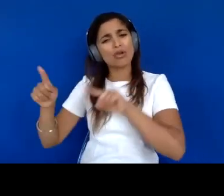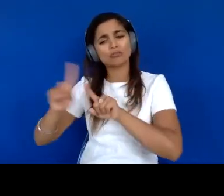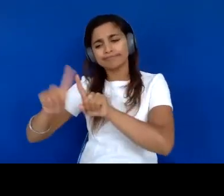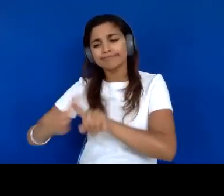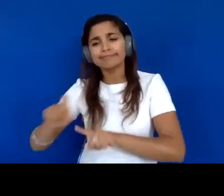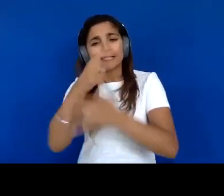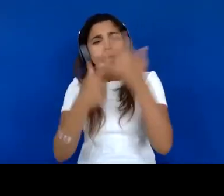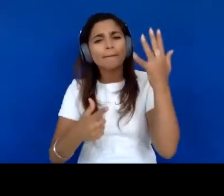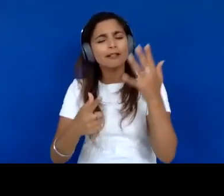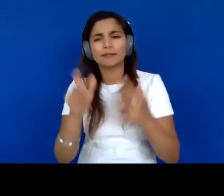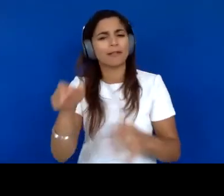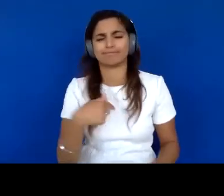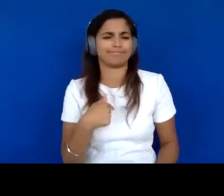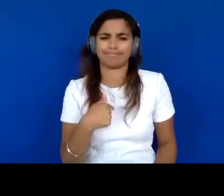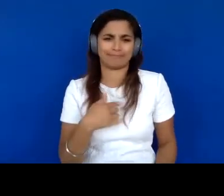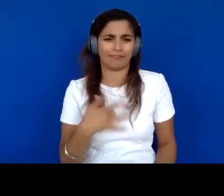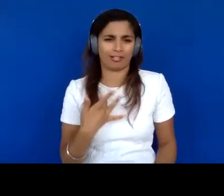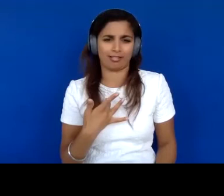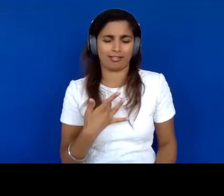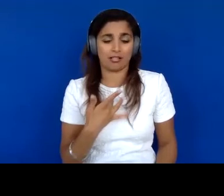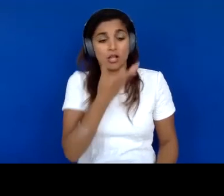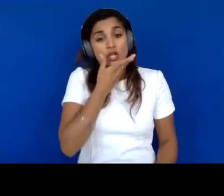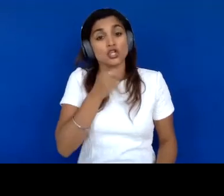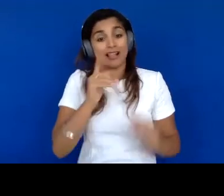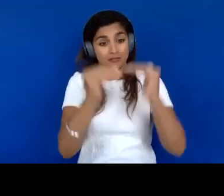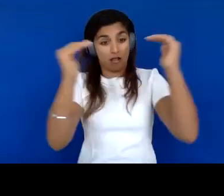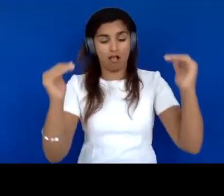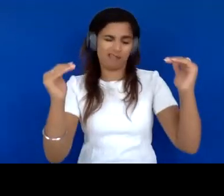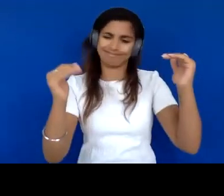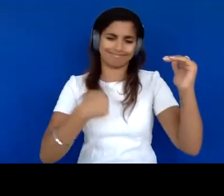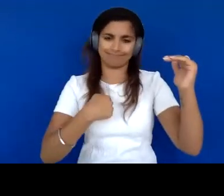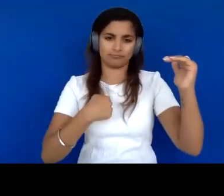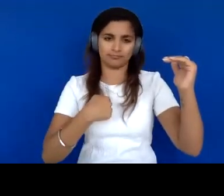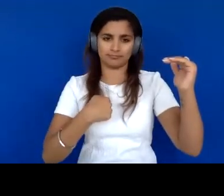regards to a lack of gender parity this book has no doubt comes from my own